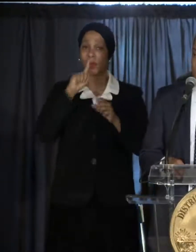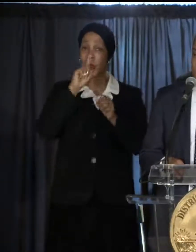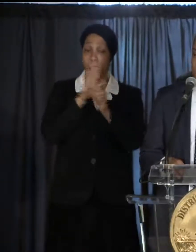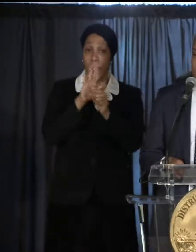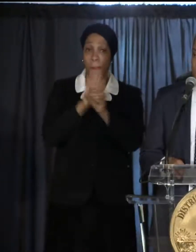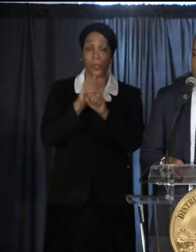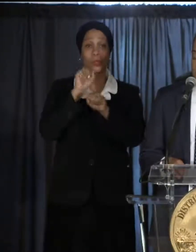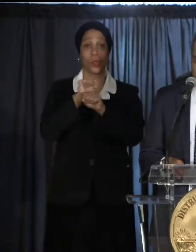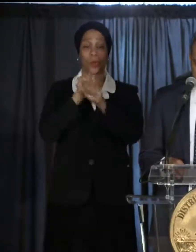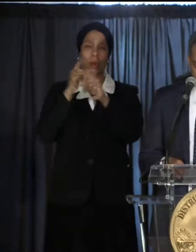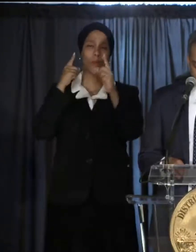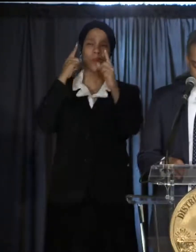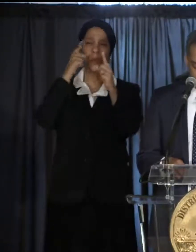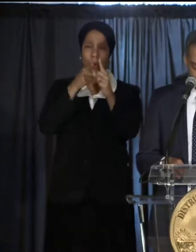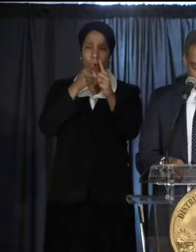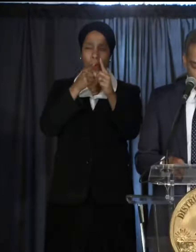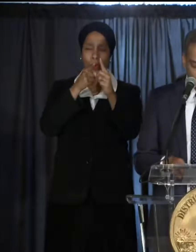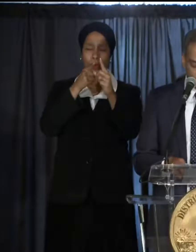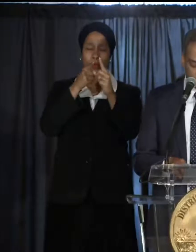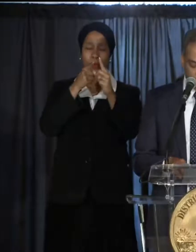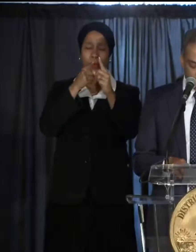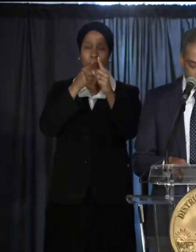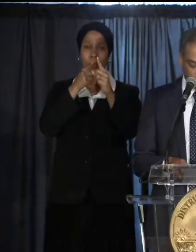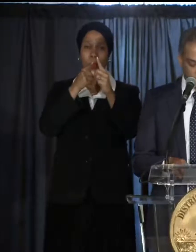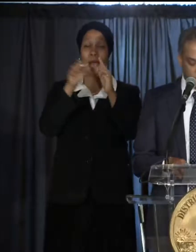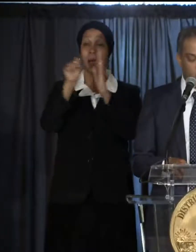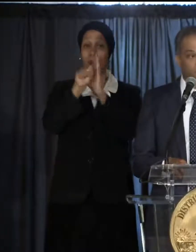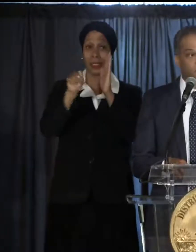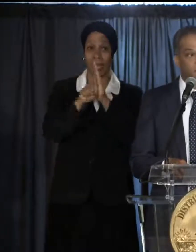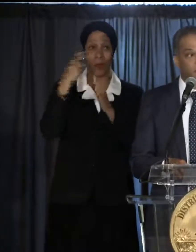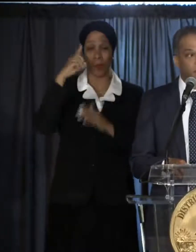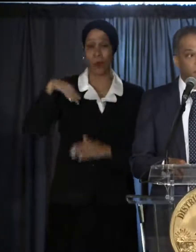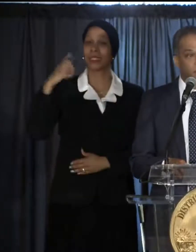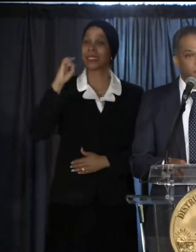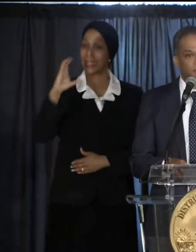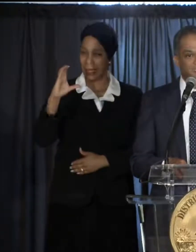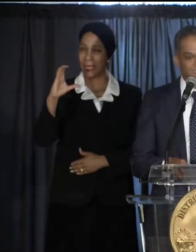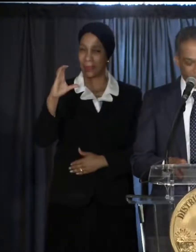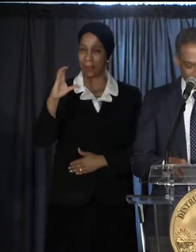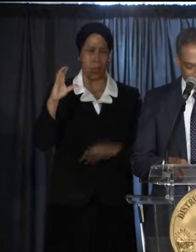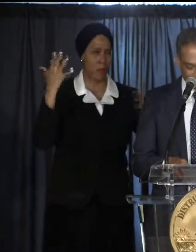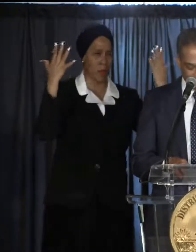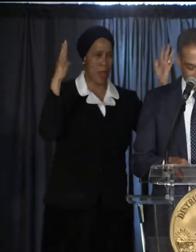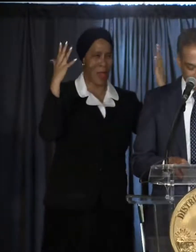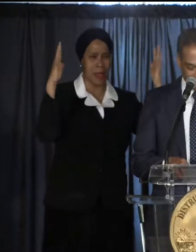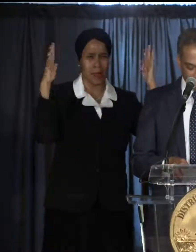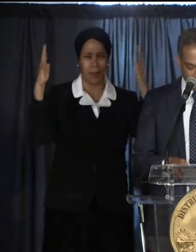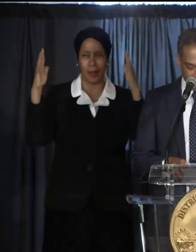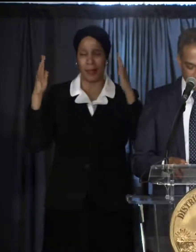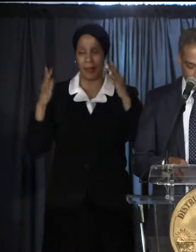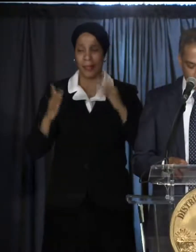WORK TOWARDS A SHARED GOAL OF STATEHOOD FOR THE DISTRICT OF COLUMBIA.